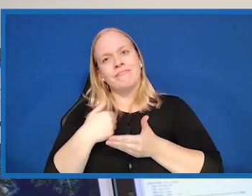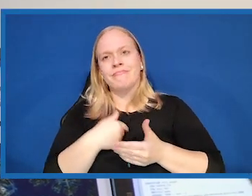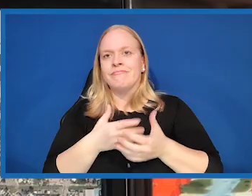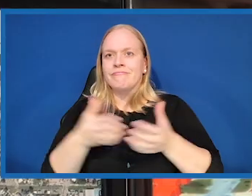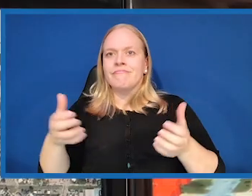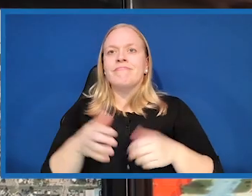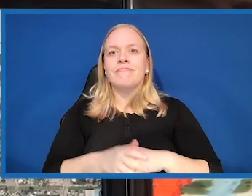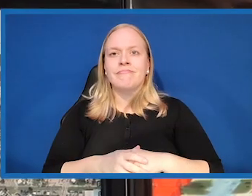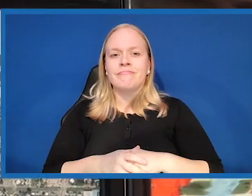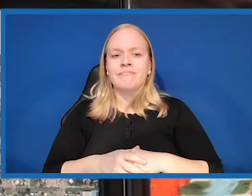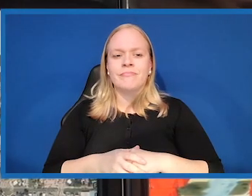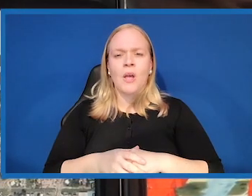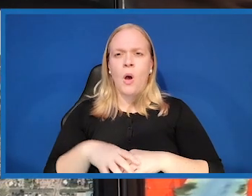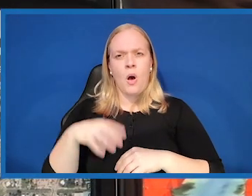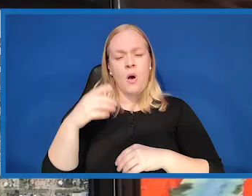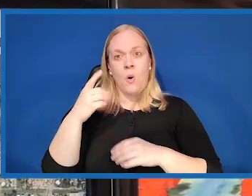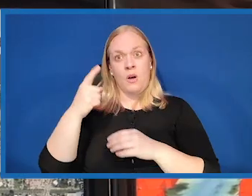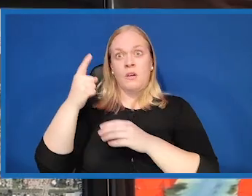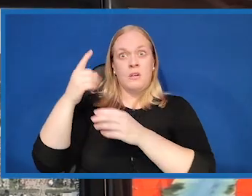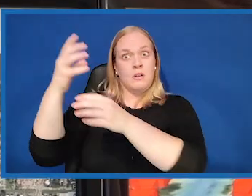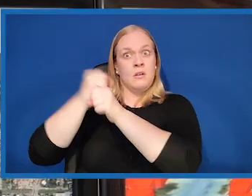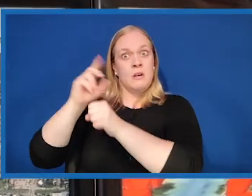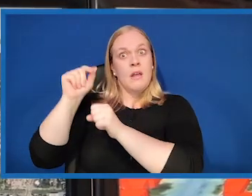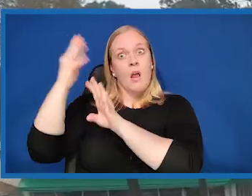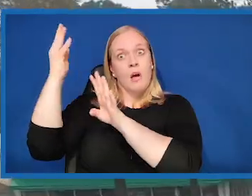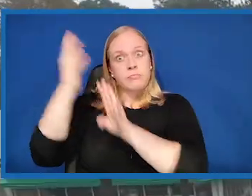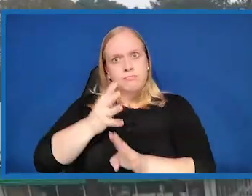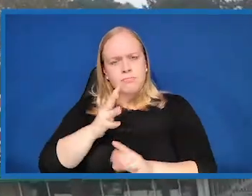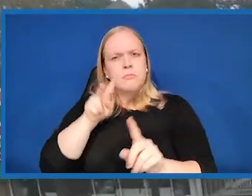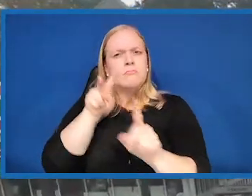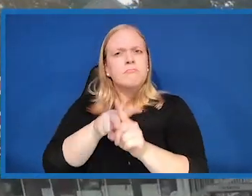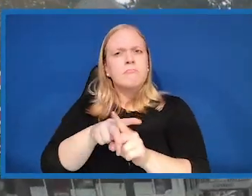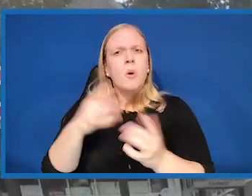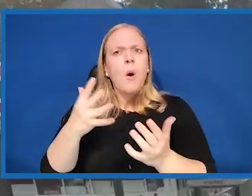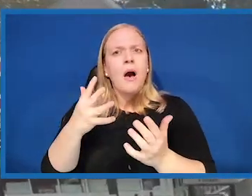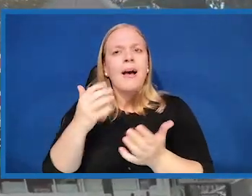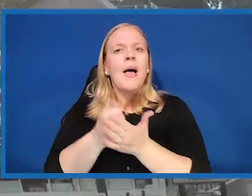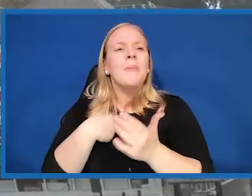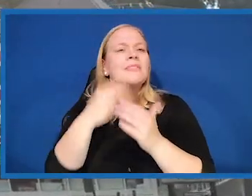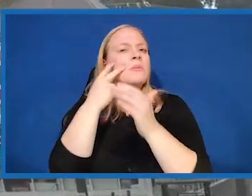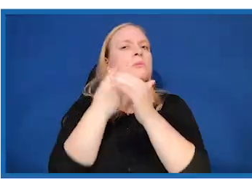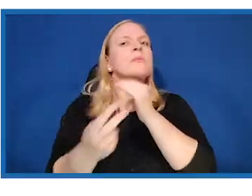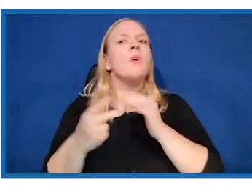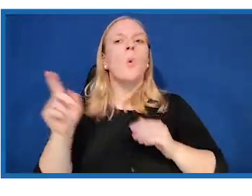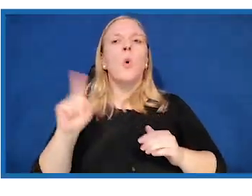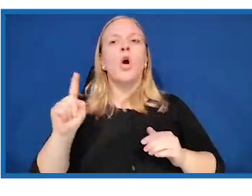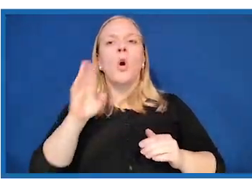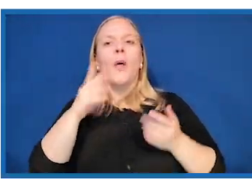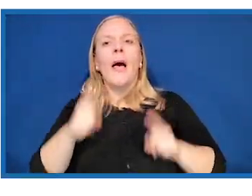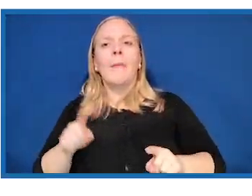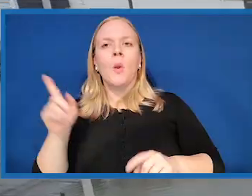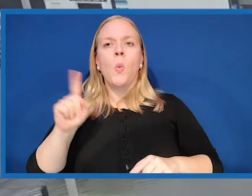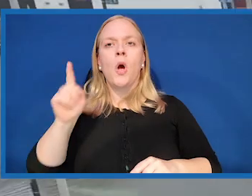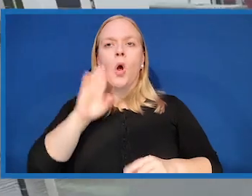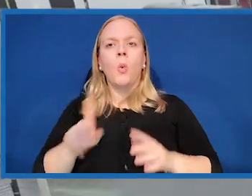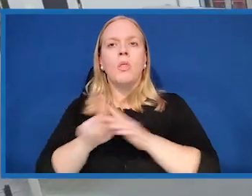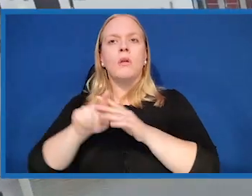IS REALLY TRYING TO SEE, UH, BEFORE THESE EVENTS HAPPEN WHERE IS GONNA BE THE PROBLEM AREAS IN OUR COMMUNITIES. DETERMINE WHAT ROADS NEED TO BE CLOSED